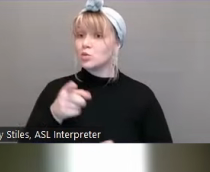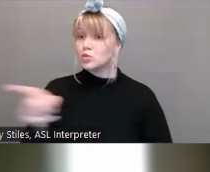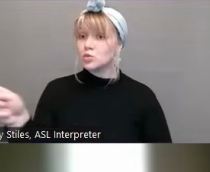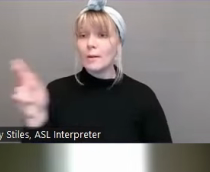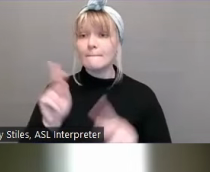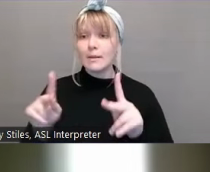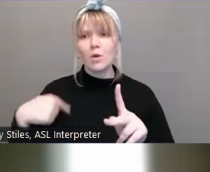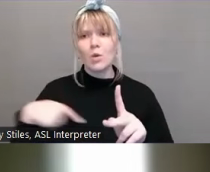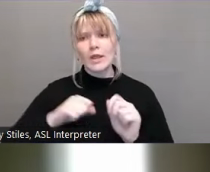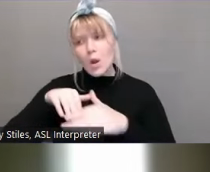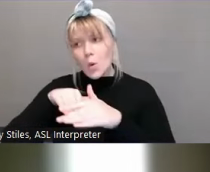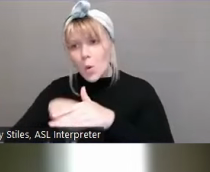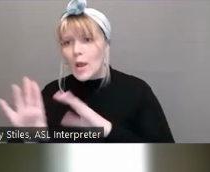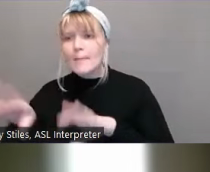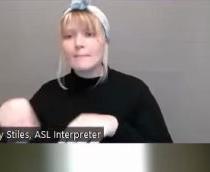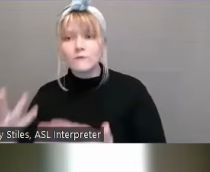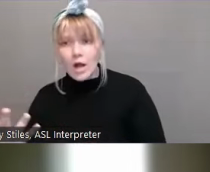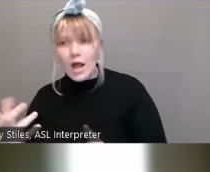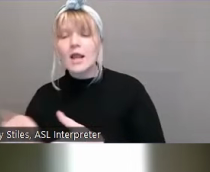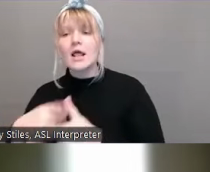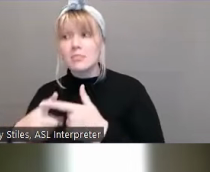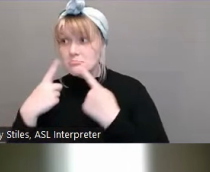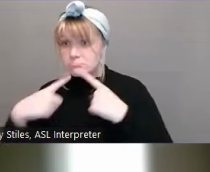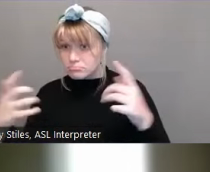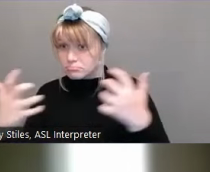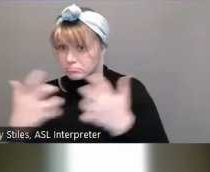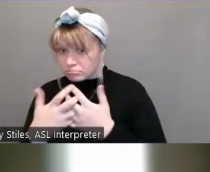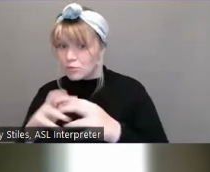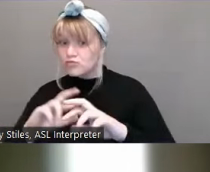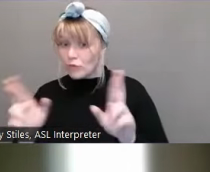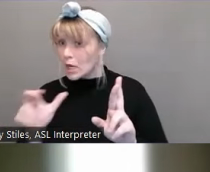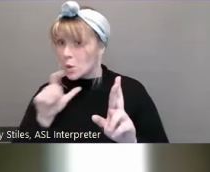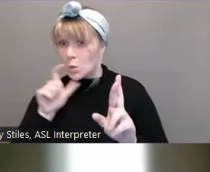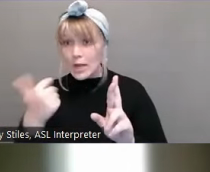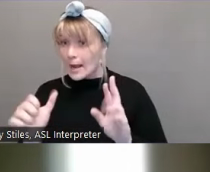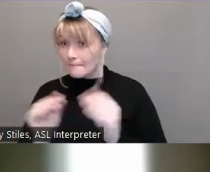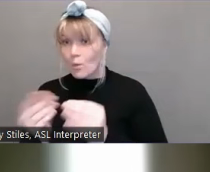to somebody and then successfully take them back once they are no longer needed are things